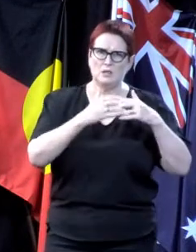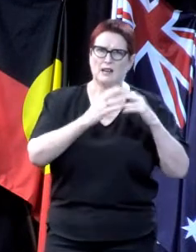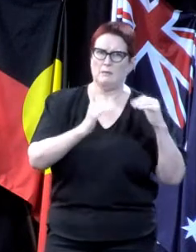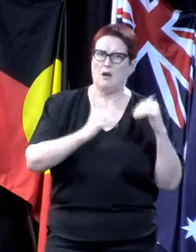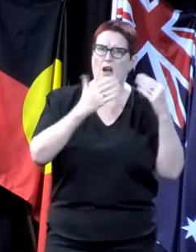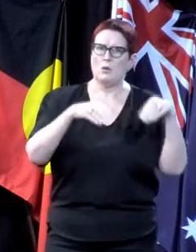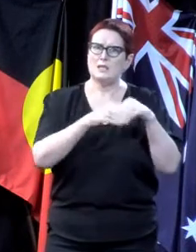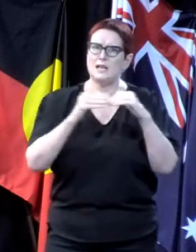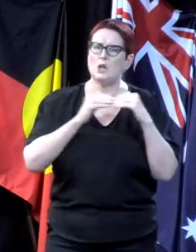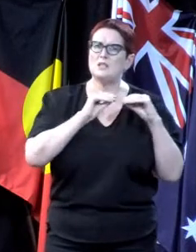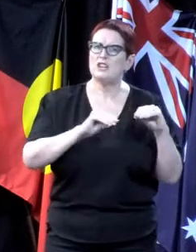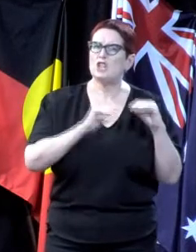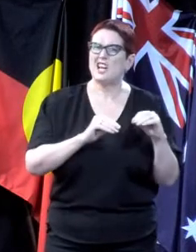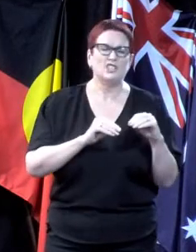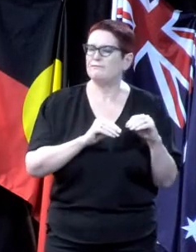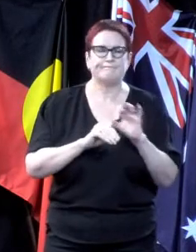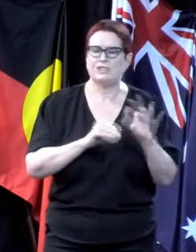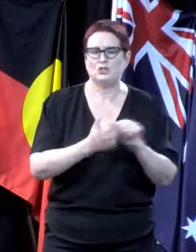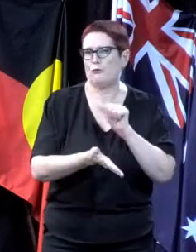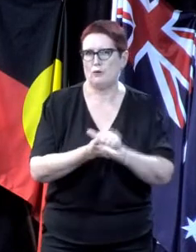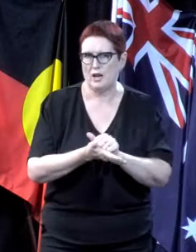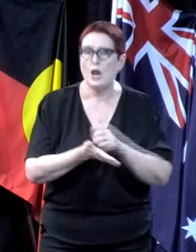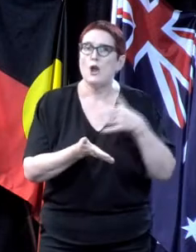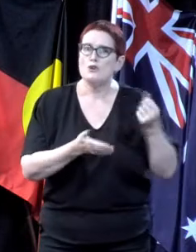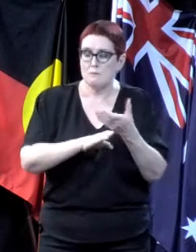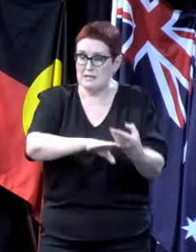We need to invest in building the inclusive capability of existing staff